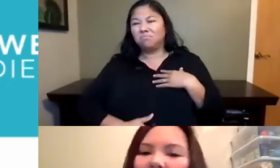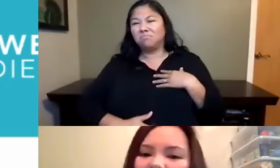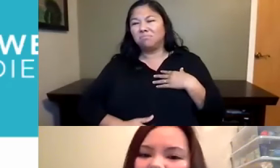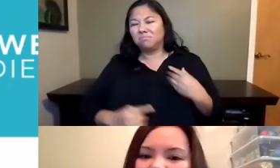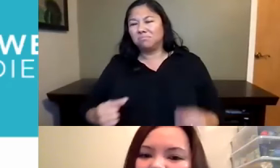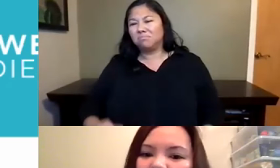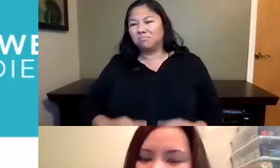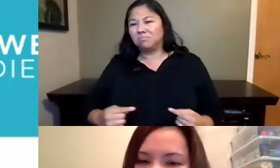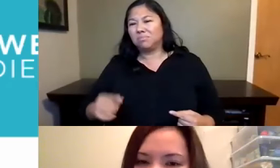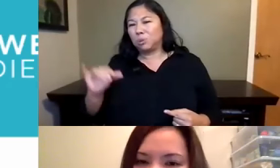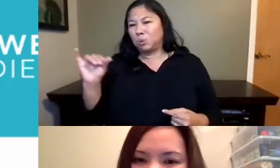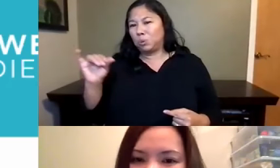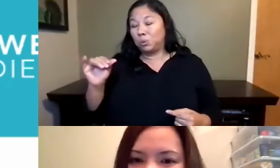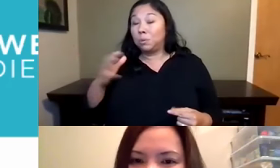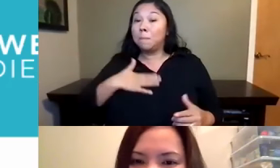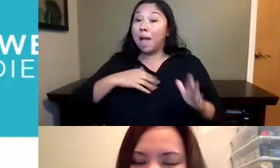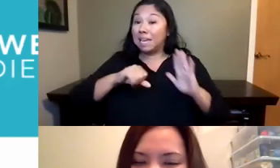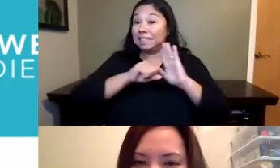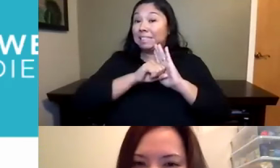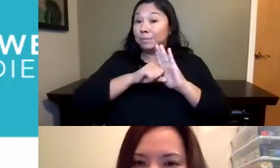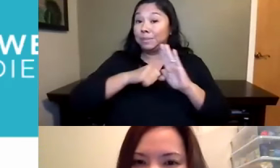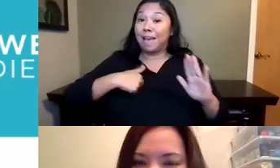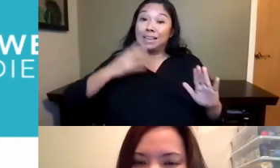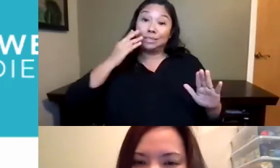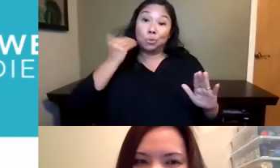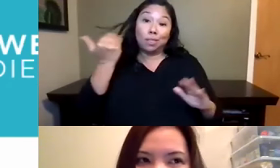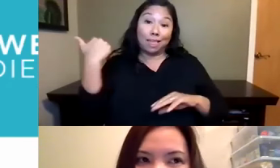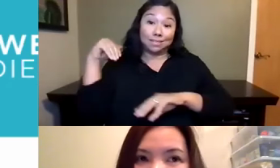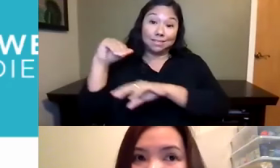Those were the symptoms that I experienced last night. Around midnight,